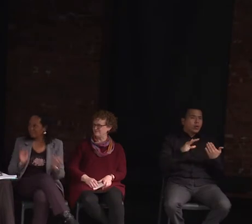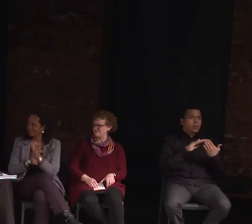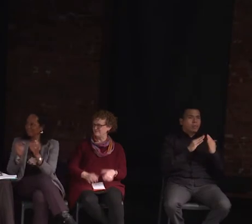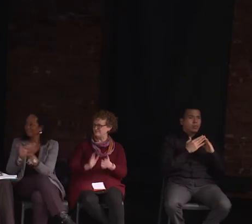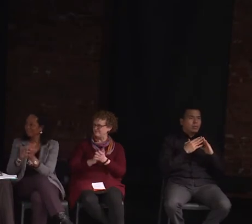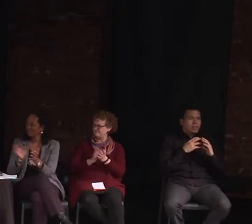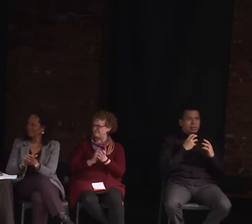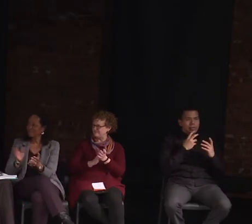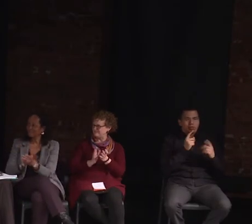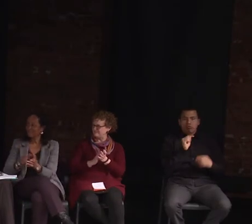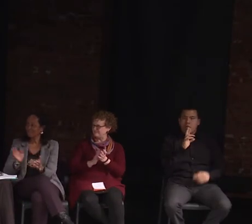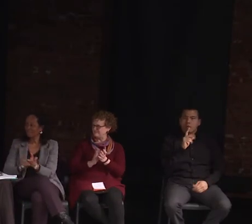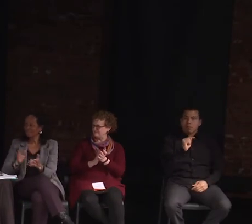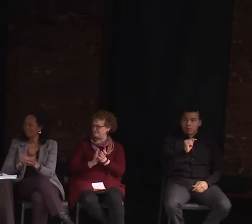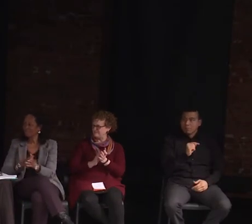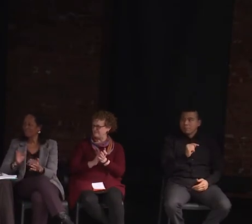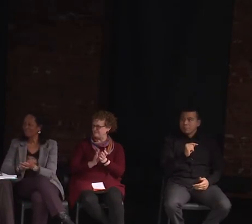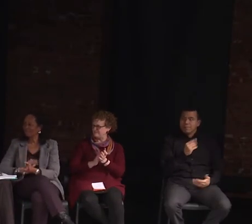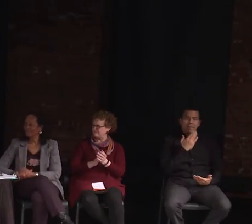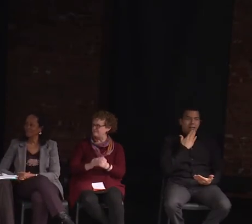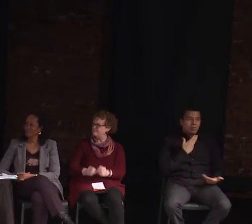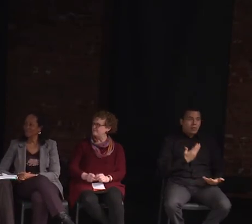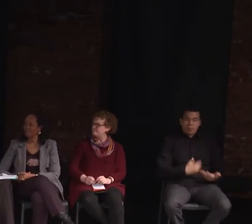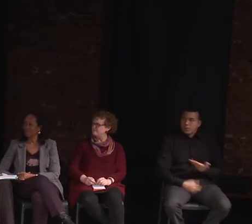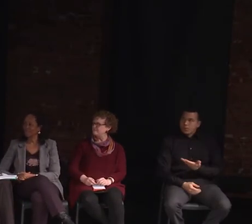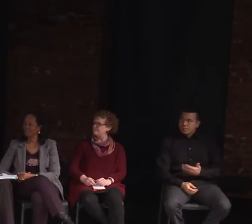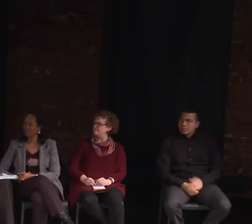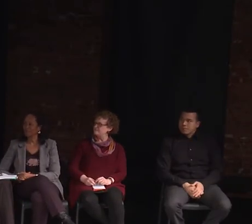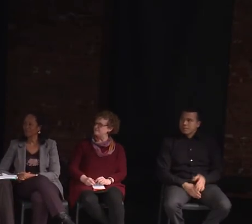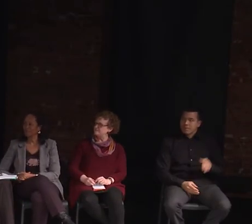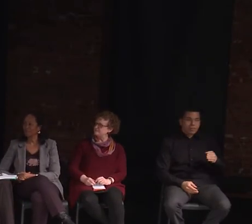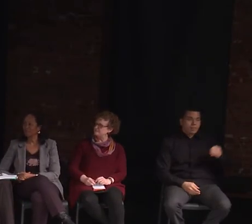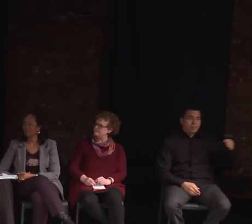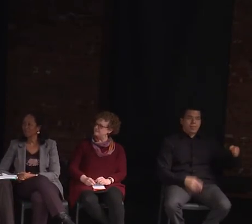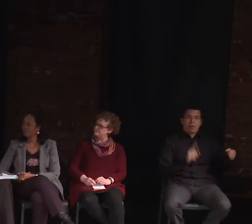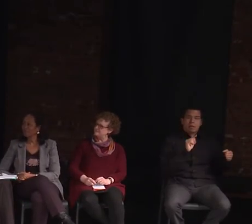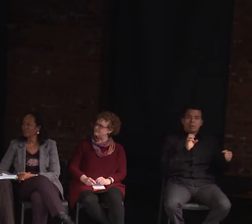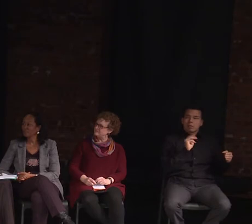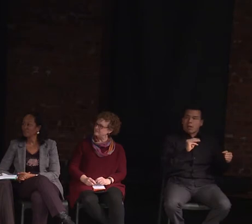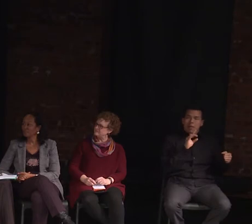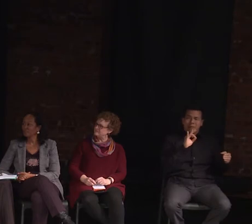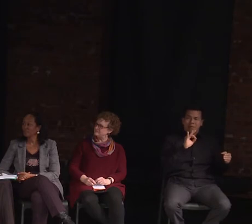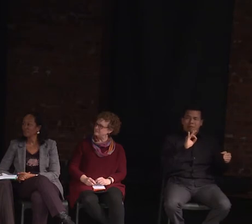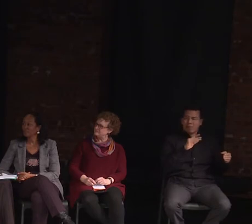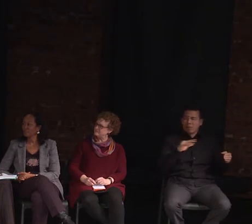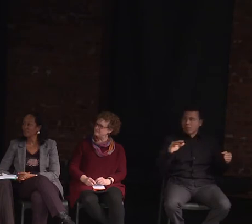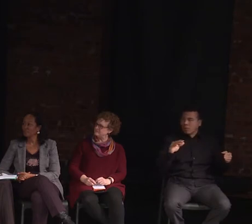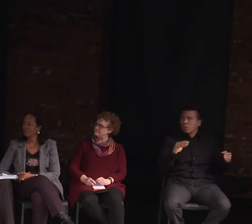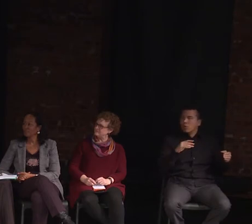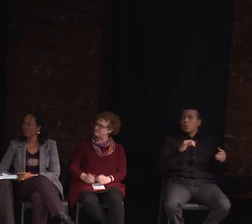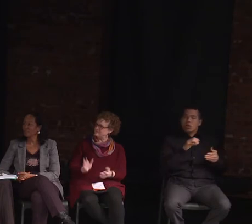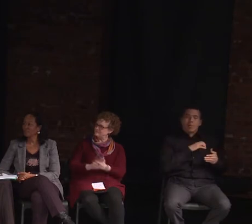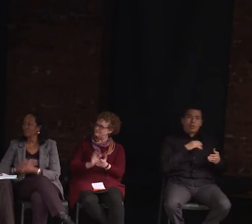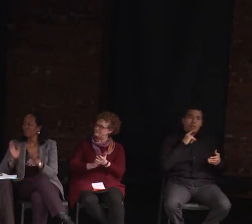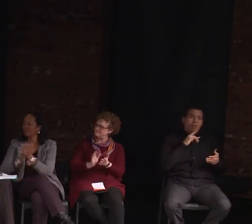Edwin: Tom Finkelpearl, Commissioner of Cultural Affairs for New York City.